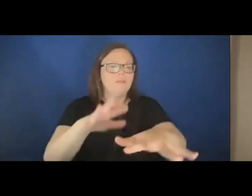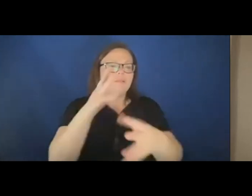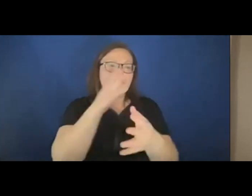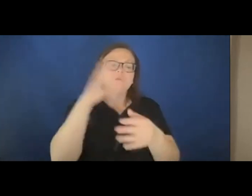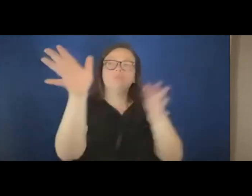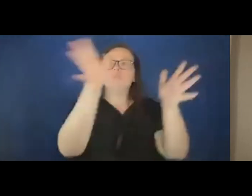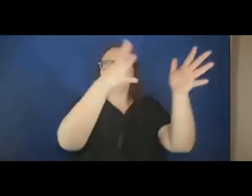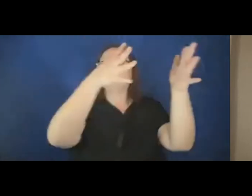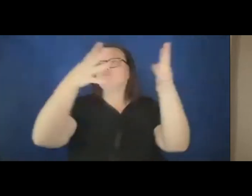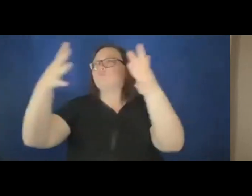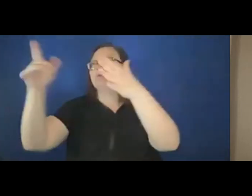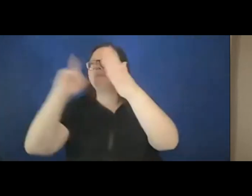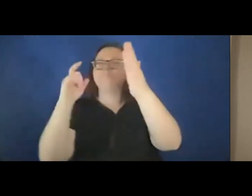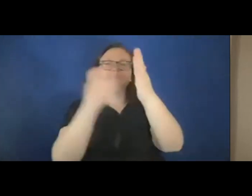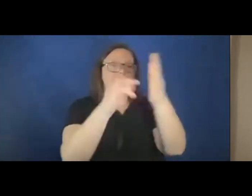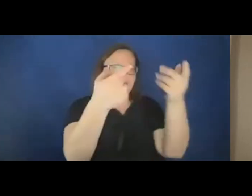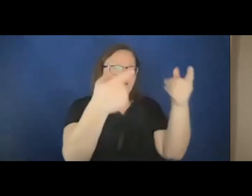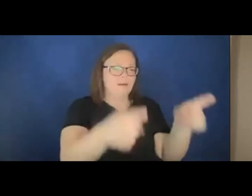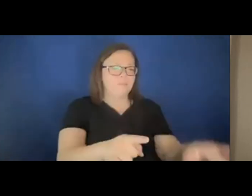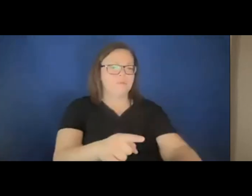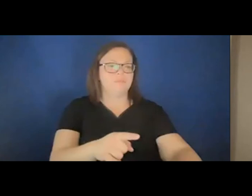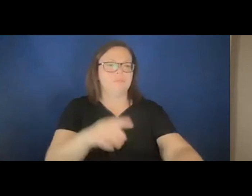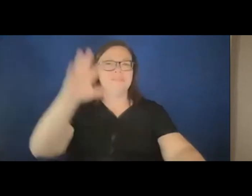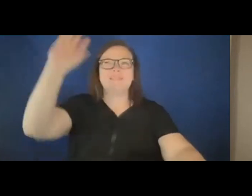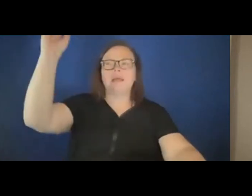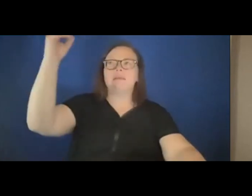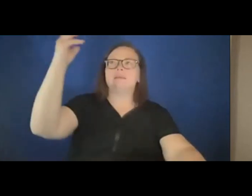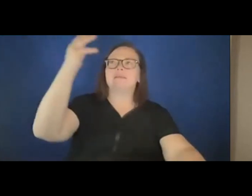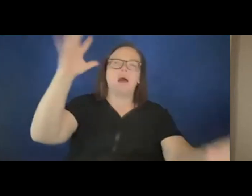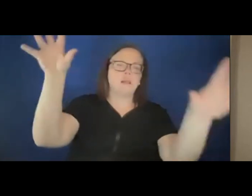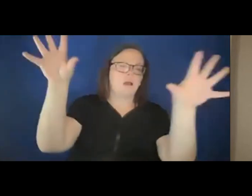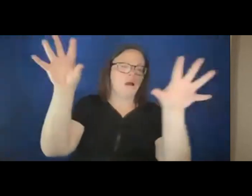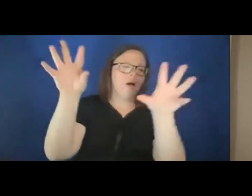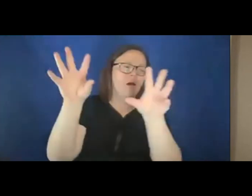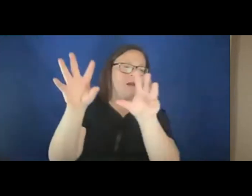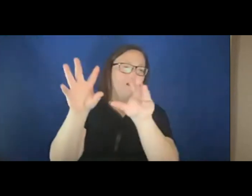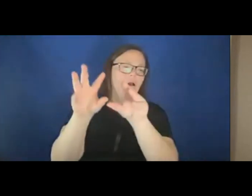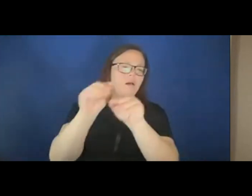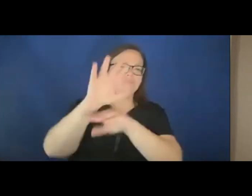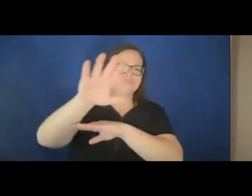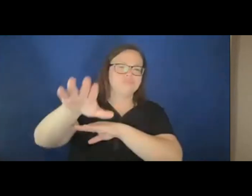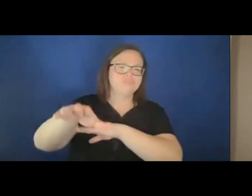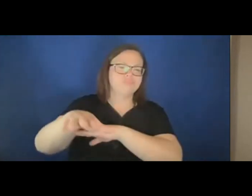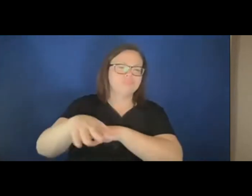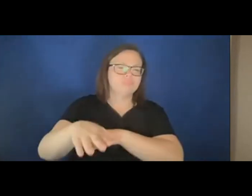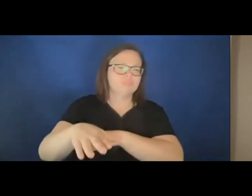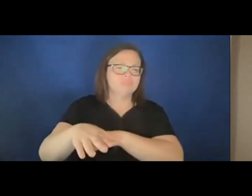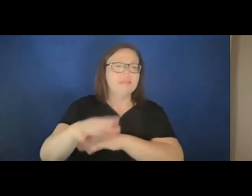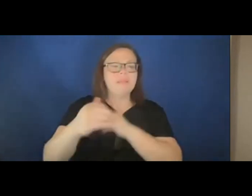witness the hour The sun darkened at the fifth hour of the day the beach was covered with